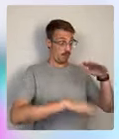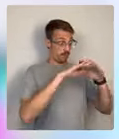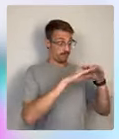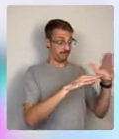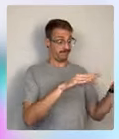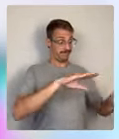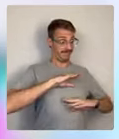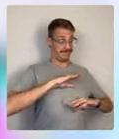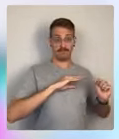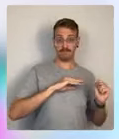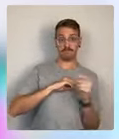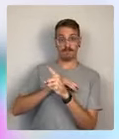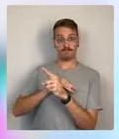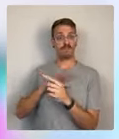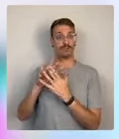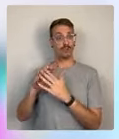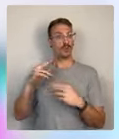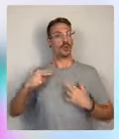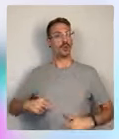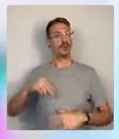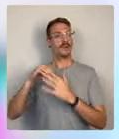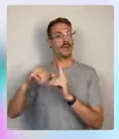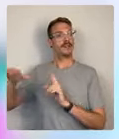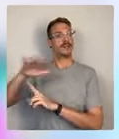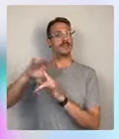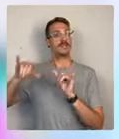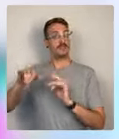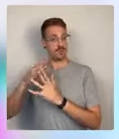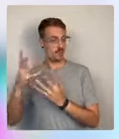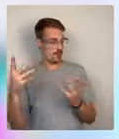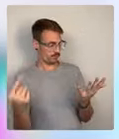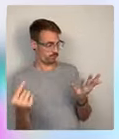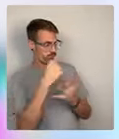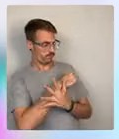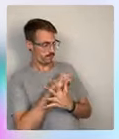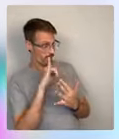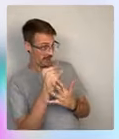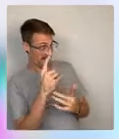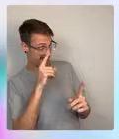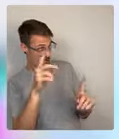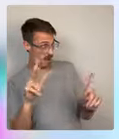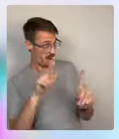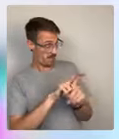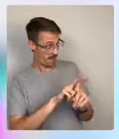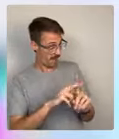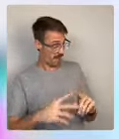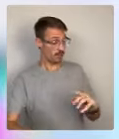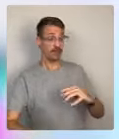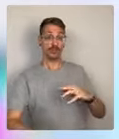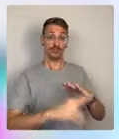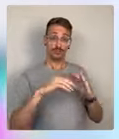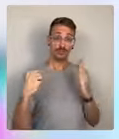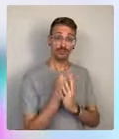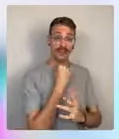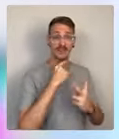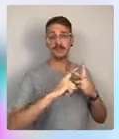and take action on, or B, shared with a human in the loop to then review that engagement and determine